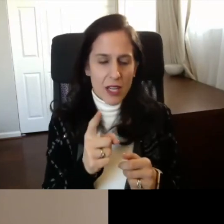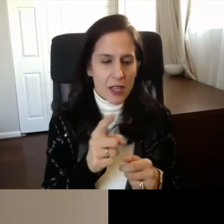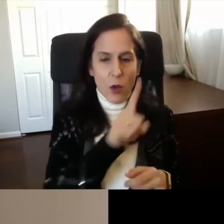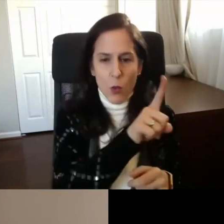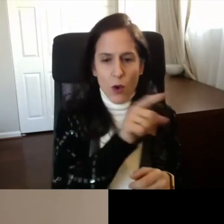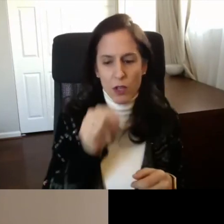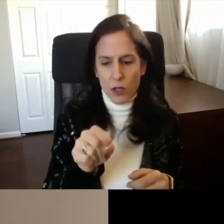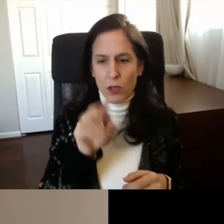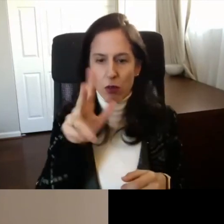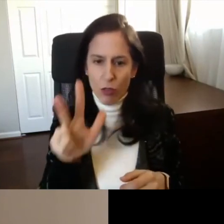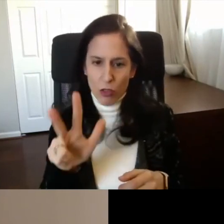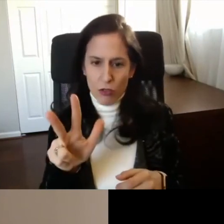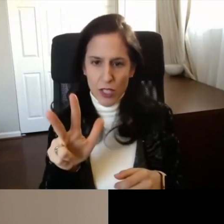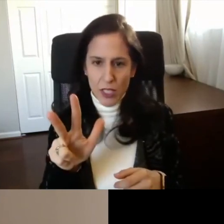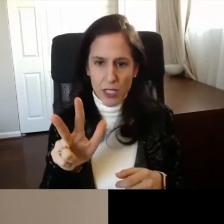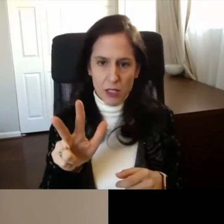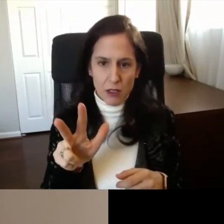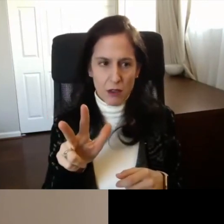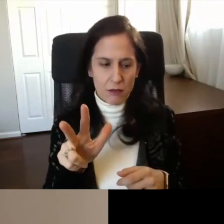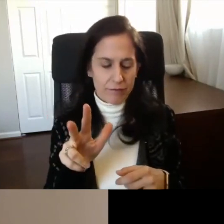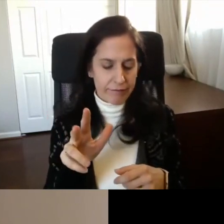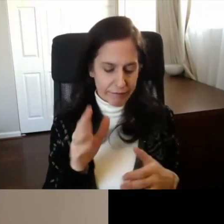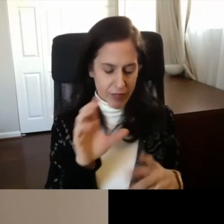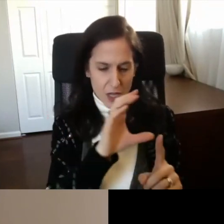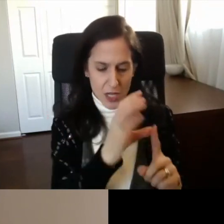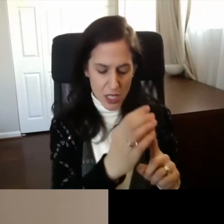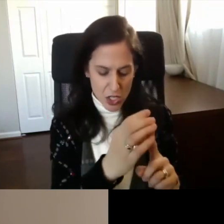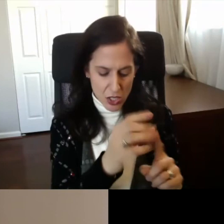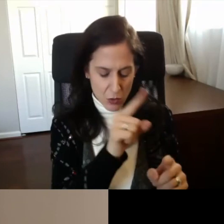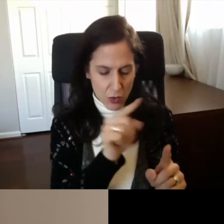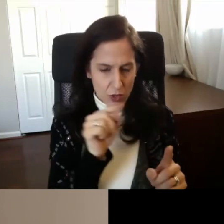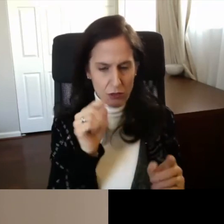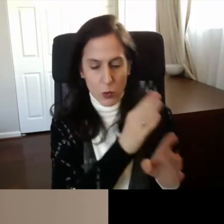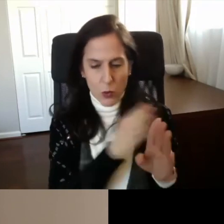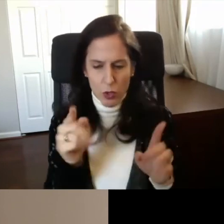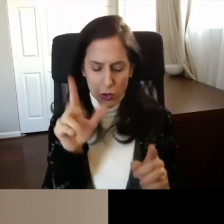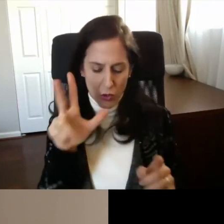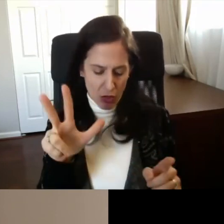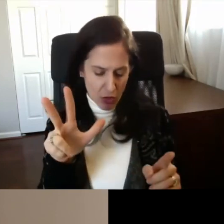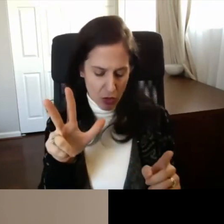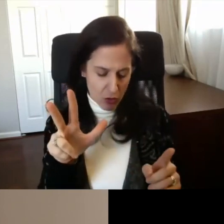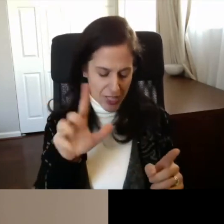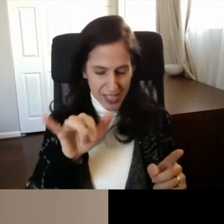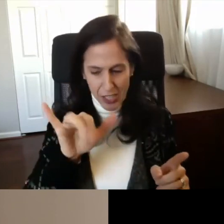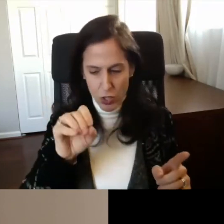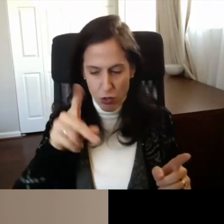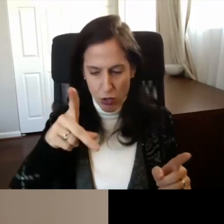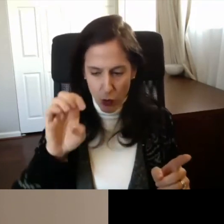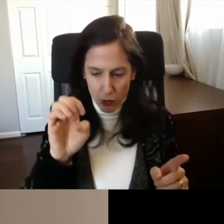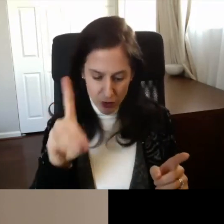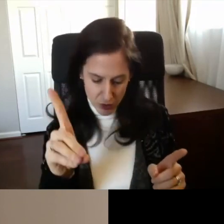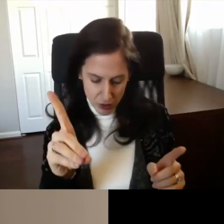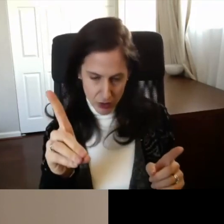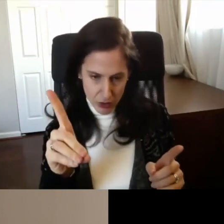point lights and you had three separate conditions